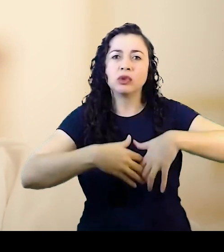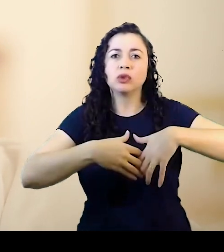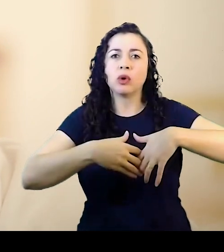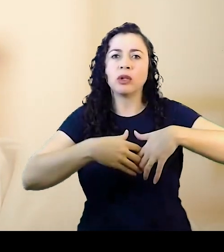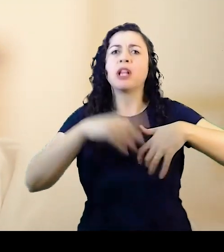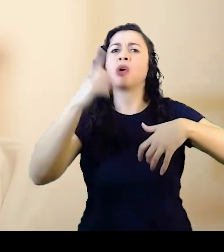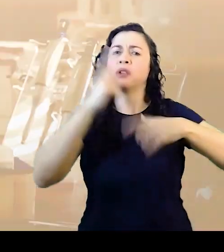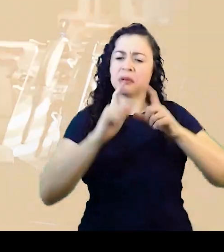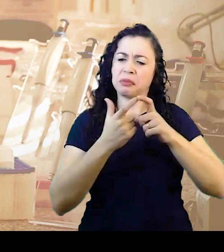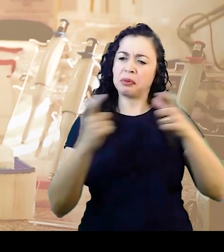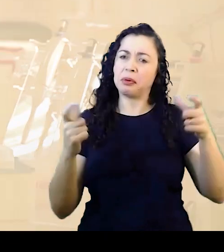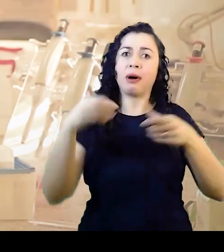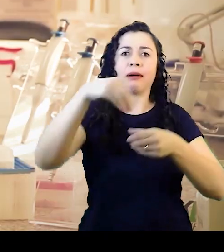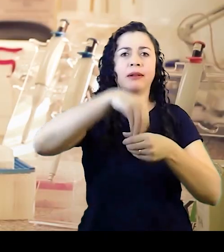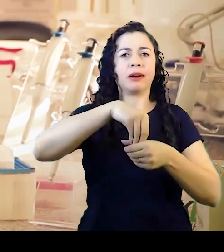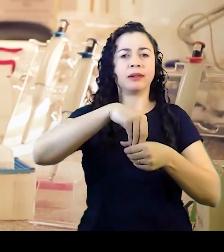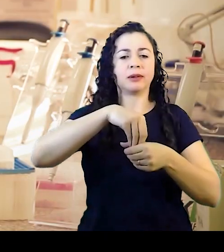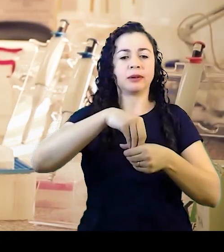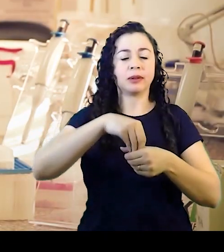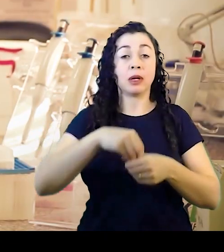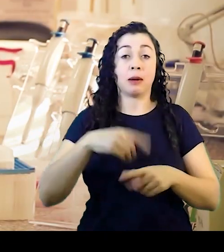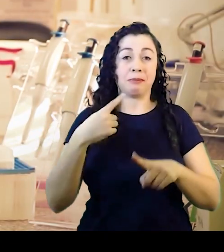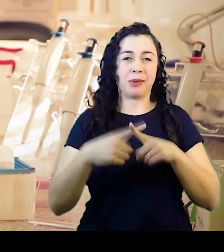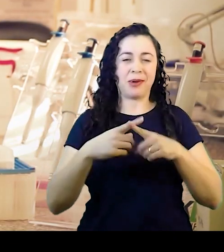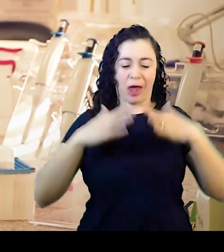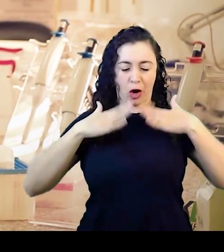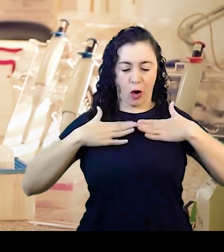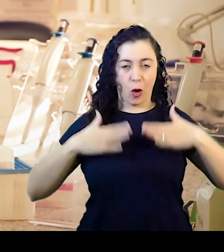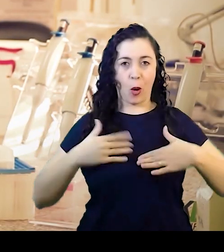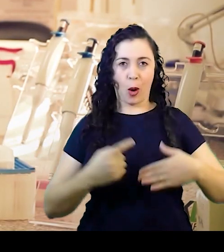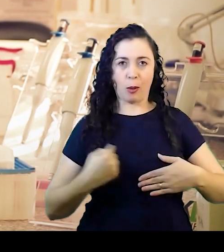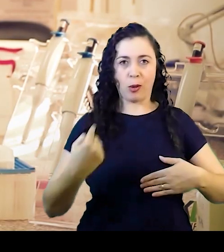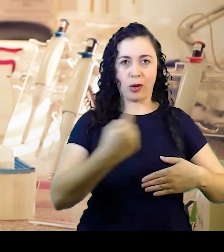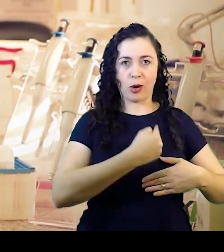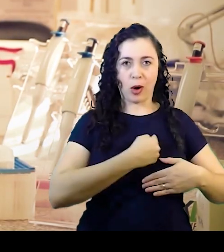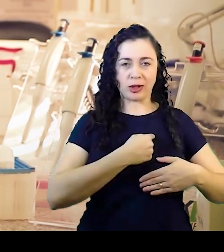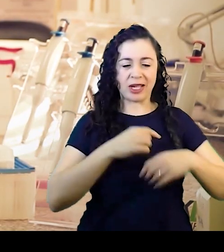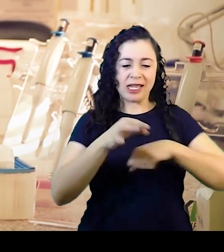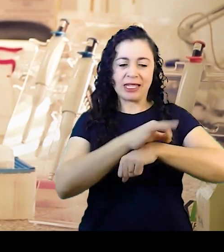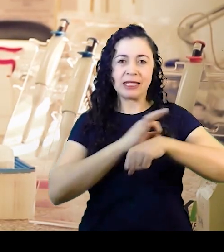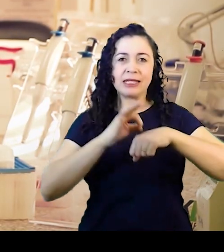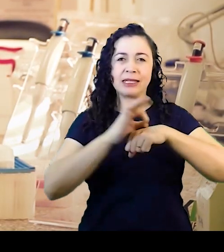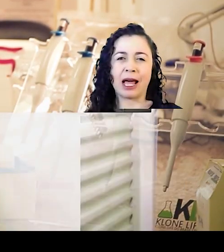to replicate, for example. Every cell in our body needs to feed,